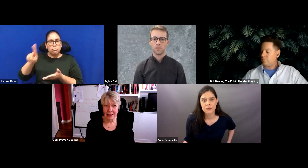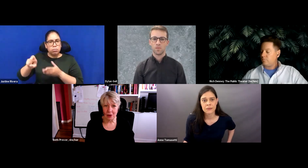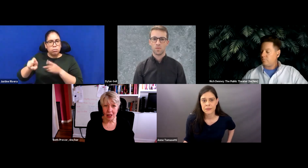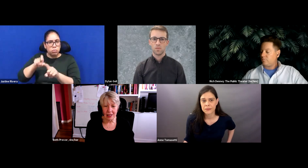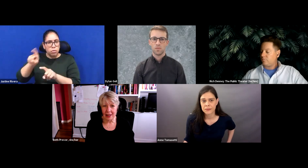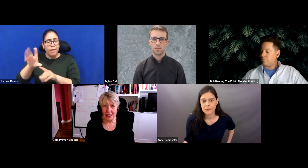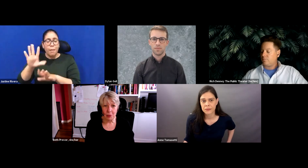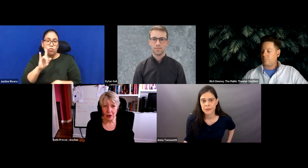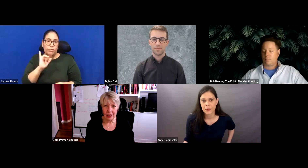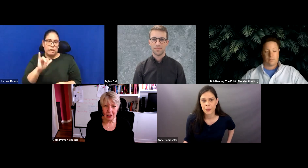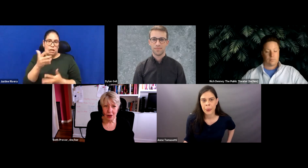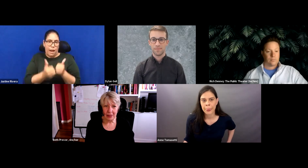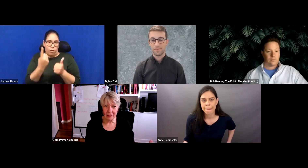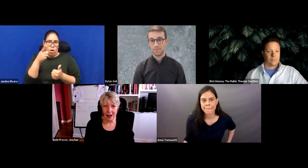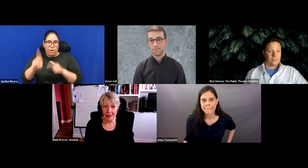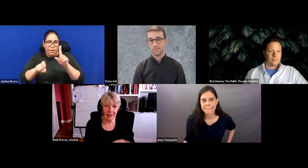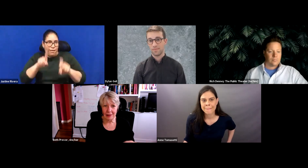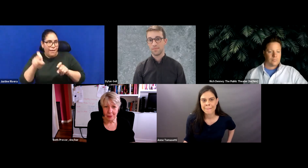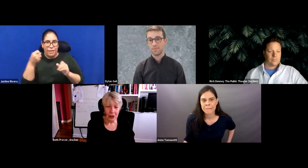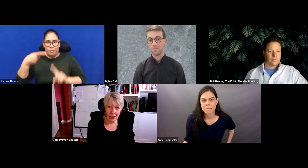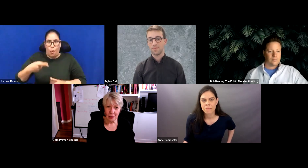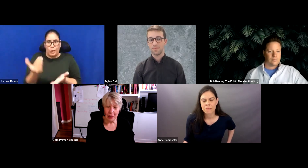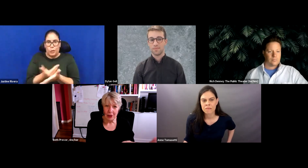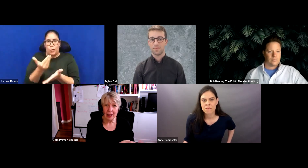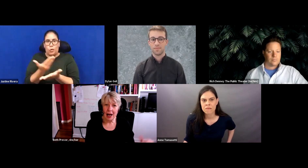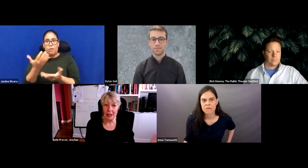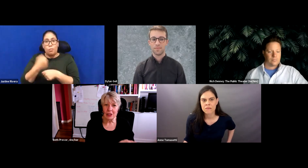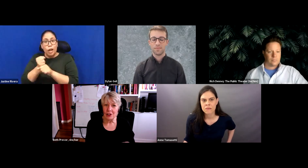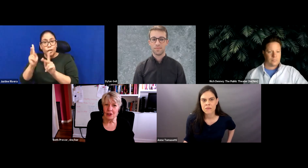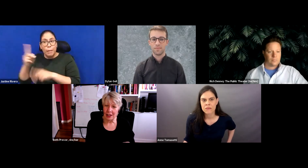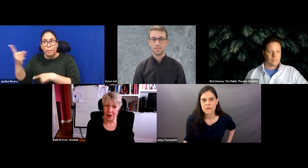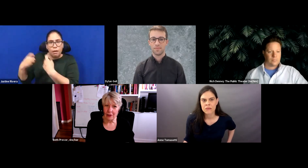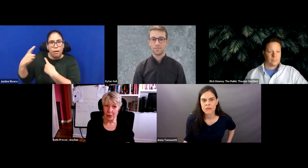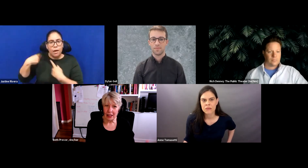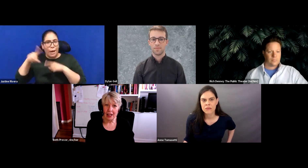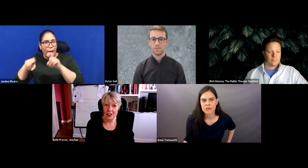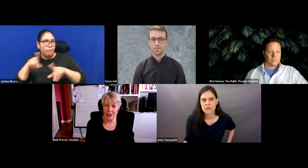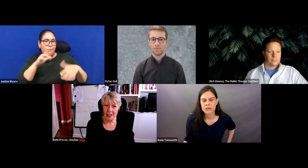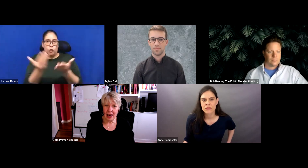asking questions at this point, I mean, us, the production people, I mean, it was a new thing for everybody. So this